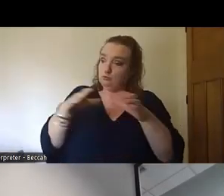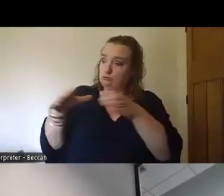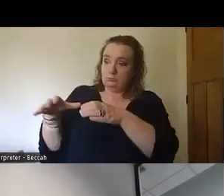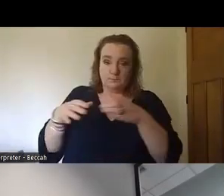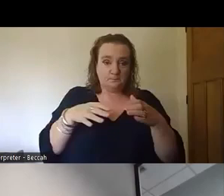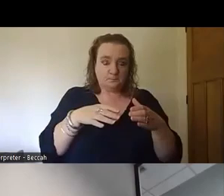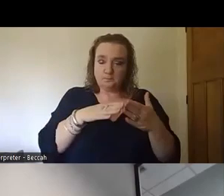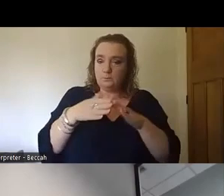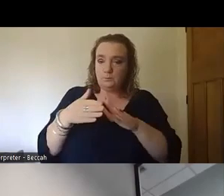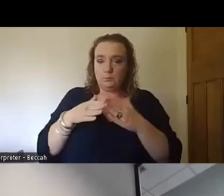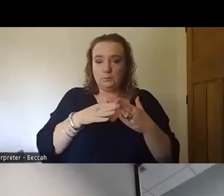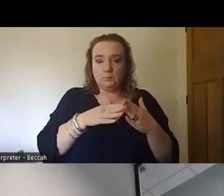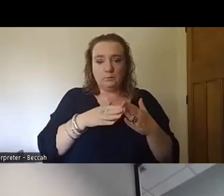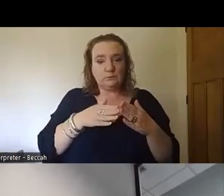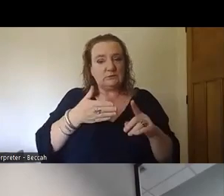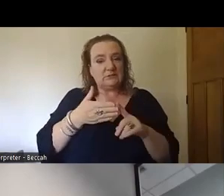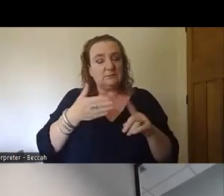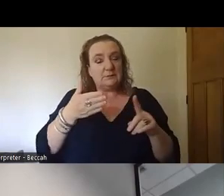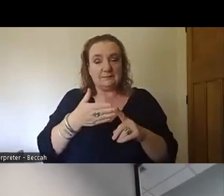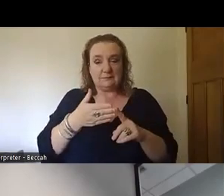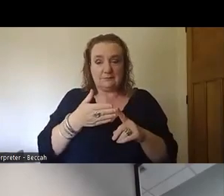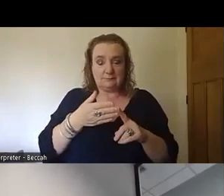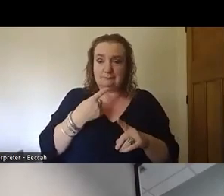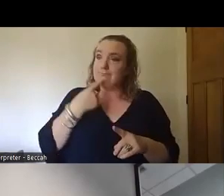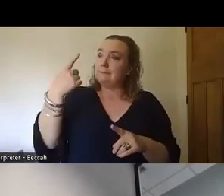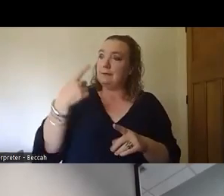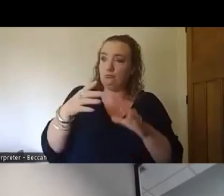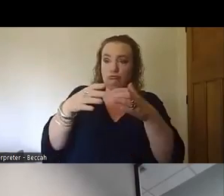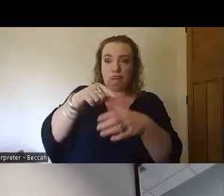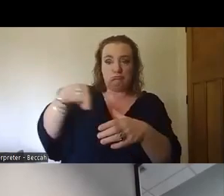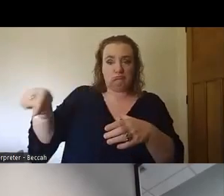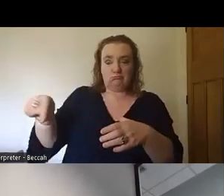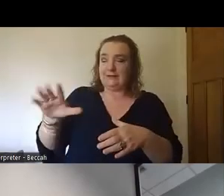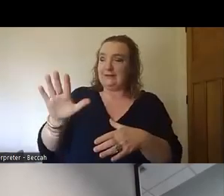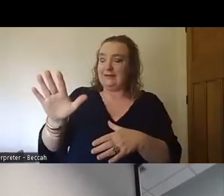that we specifically call out groups. But soon as you do that, you miss someone out,